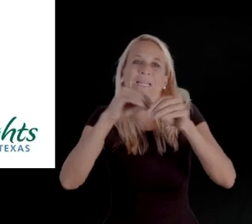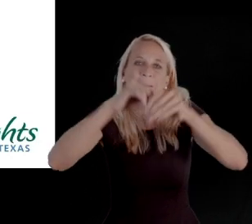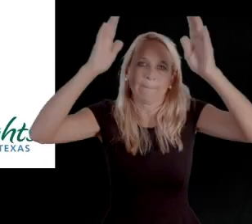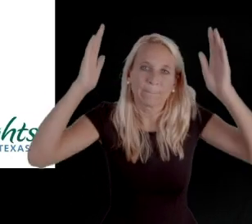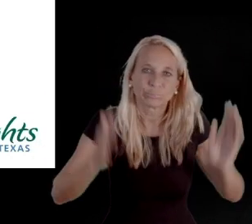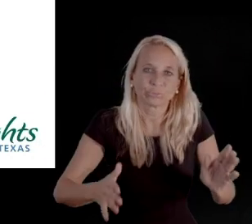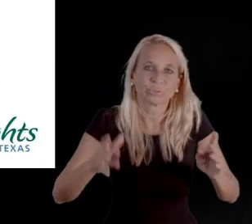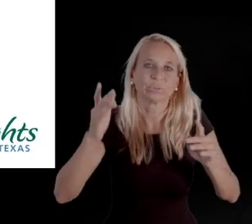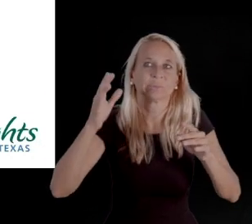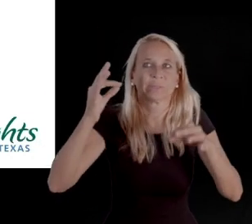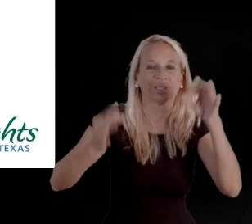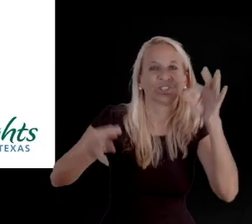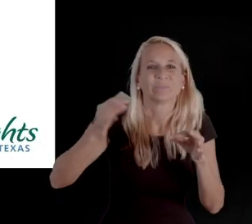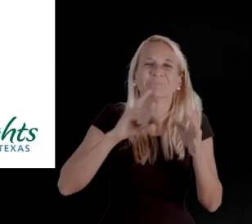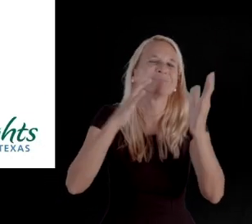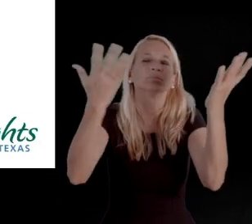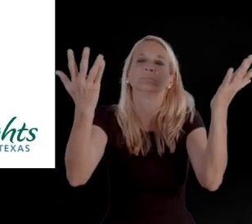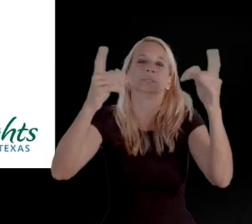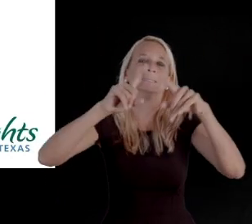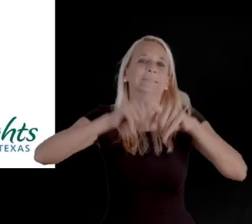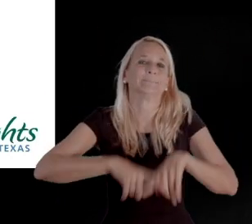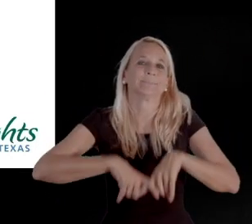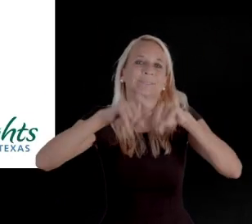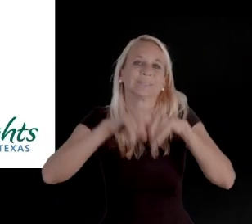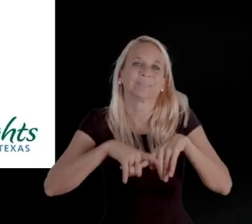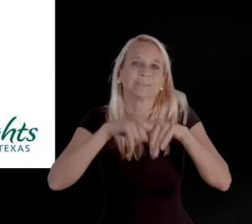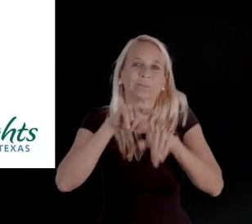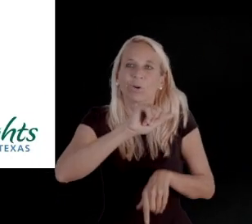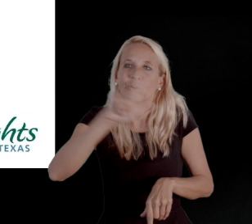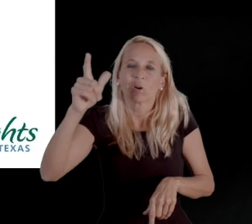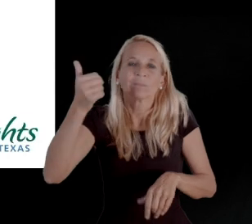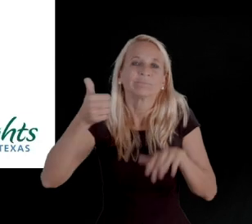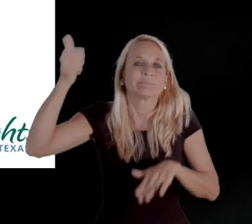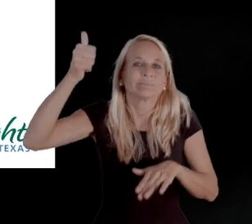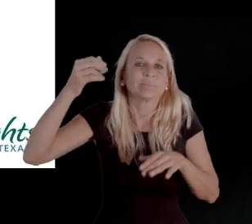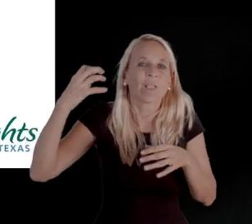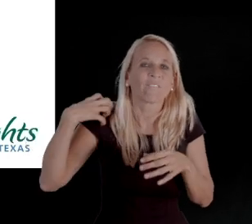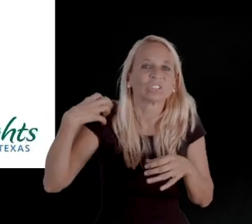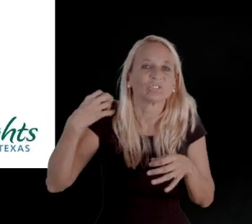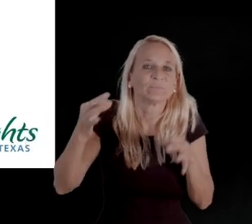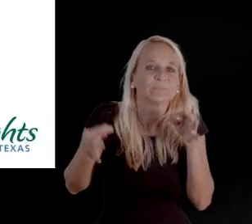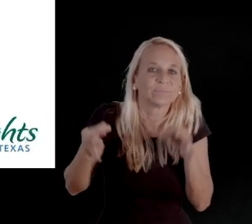It's still dependent on the hearing officers, whether they're going to grant it.